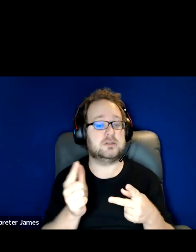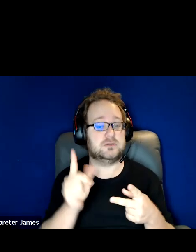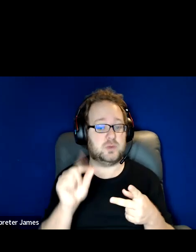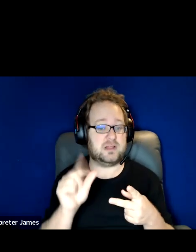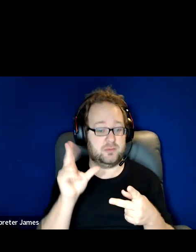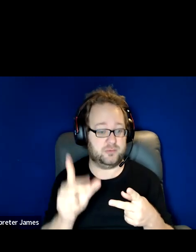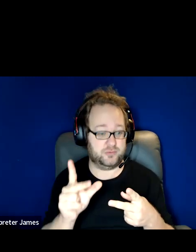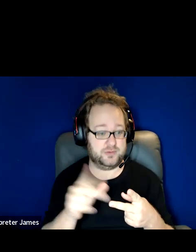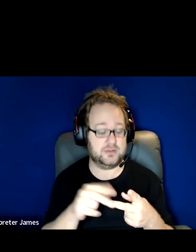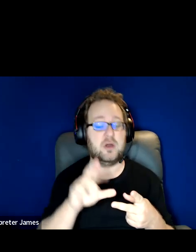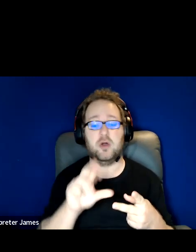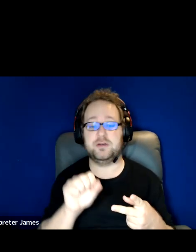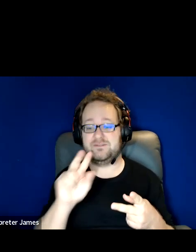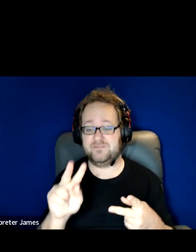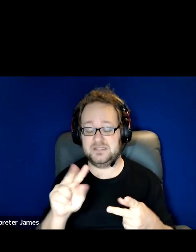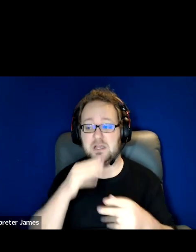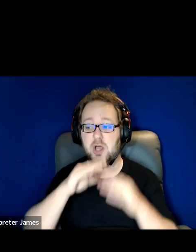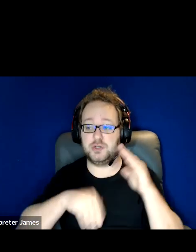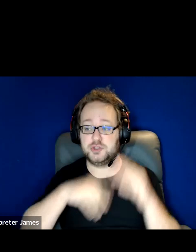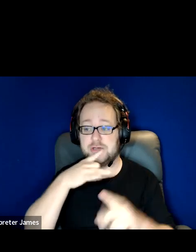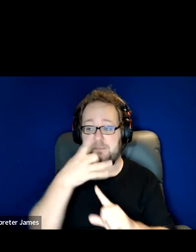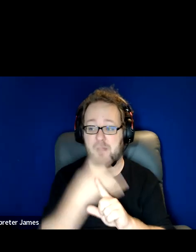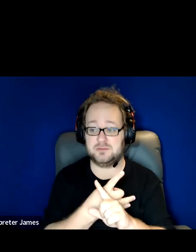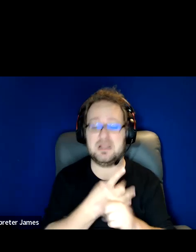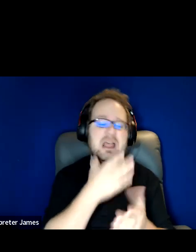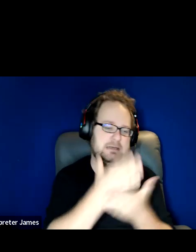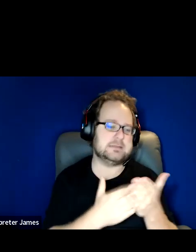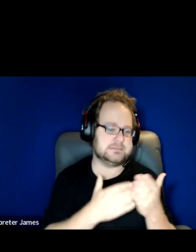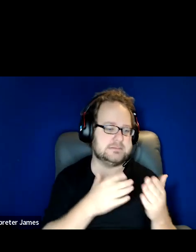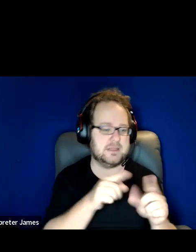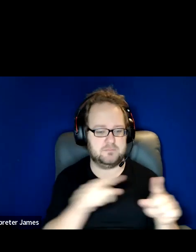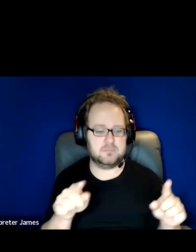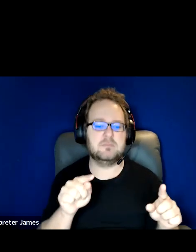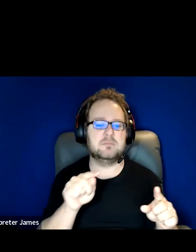for all infants under eight month and some toddlers at risk for RSV.